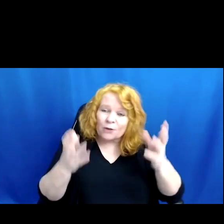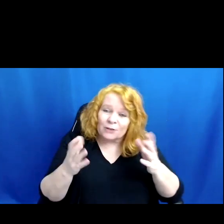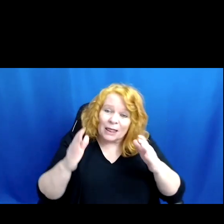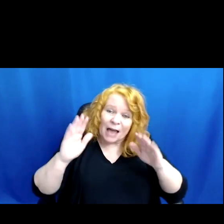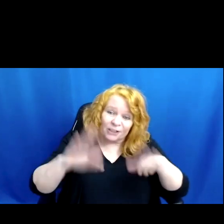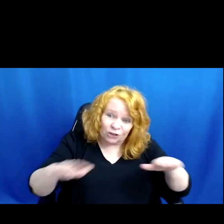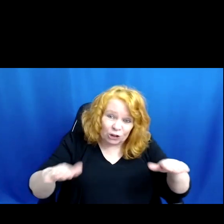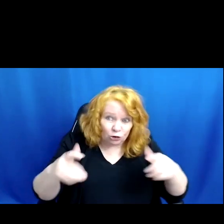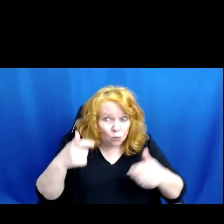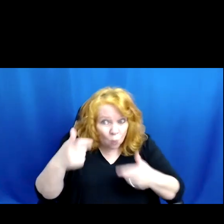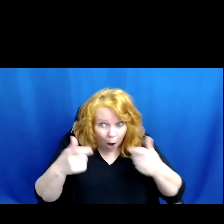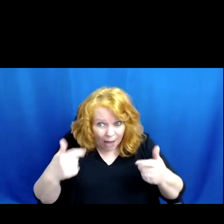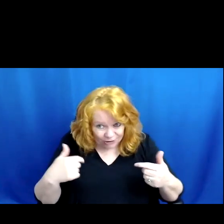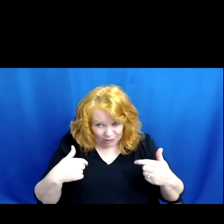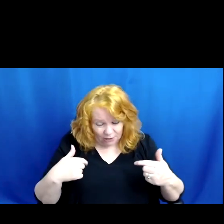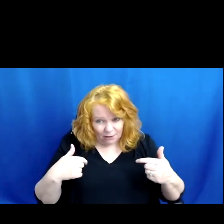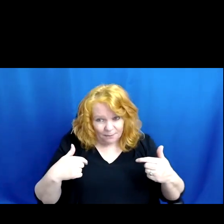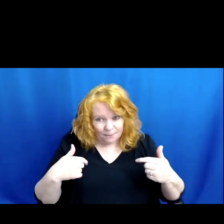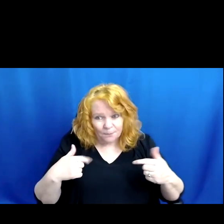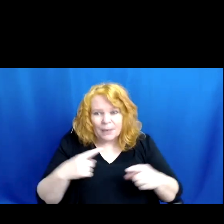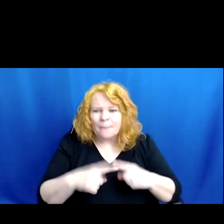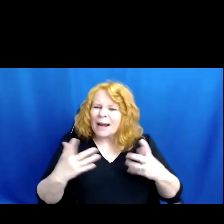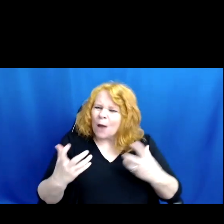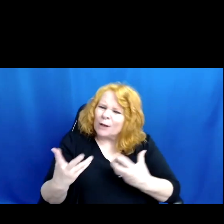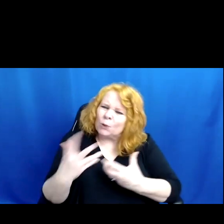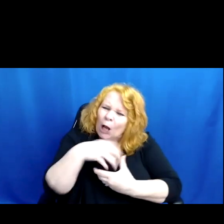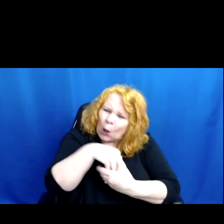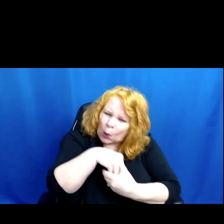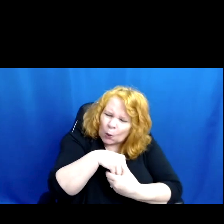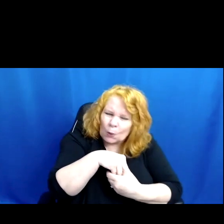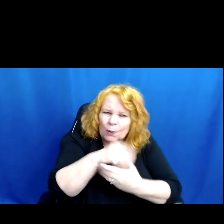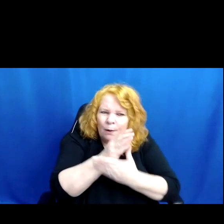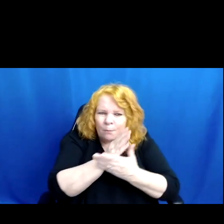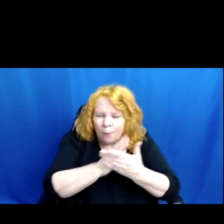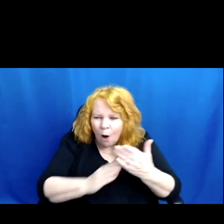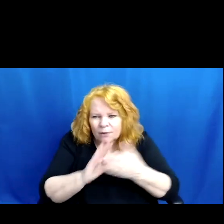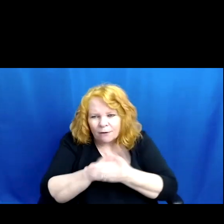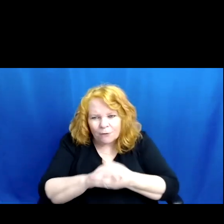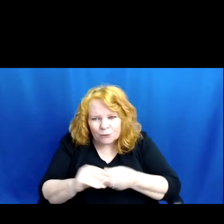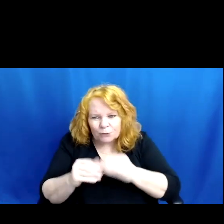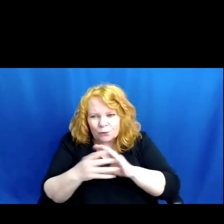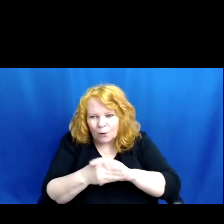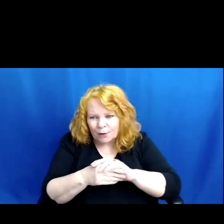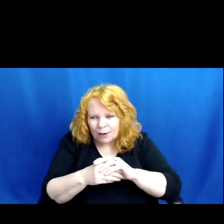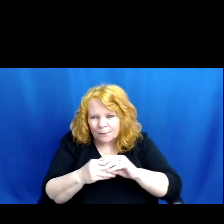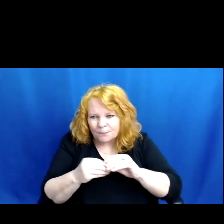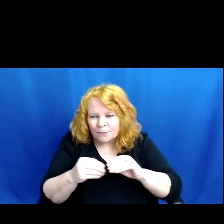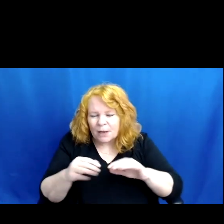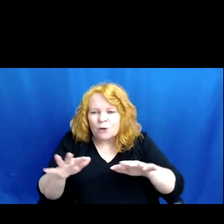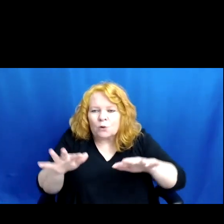I want to build in a pause every so often during the story, to slow it down and take